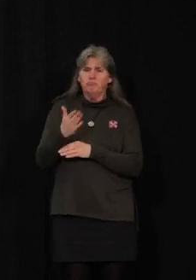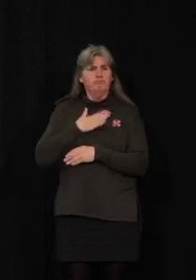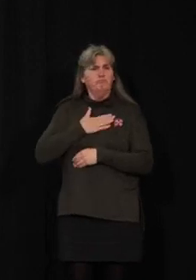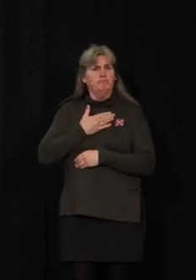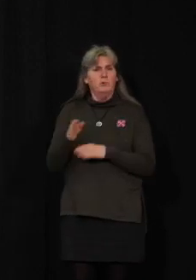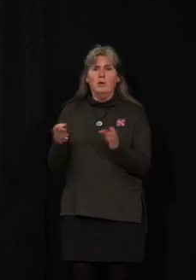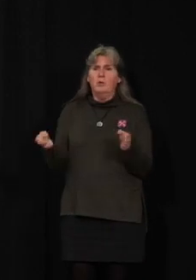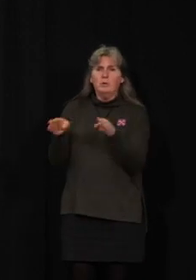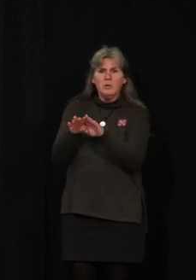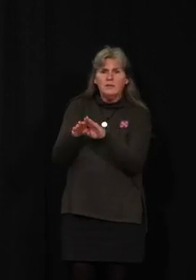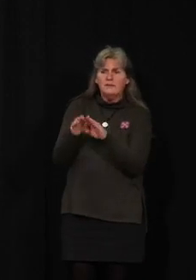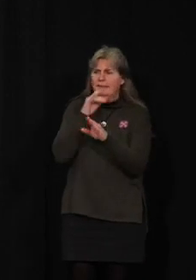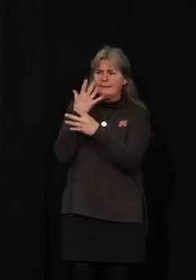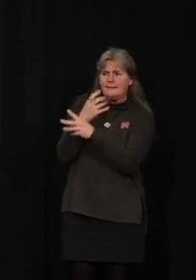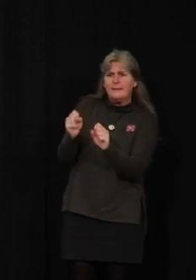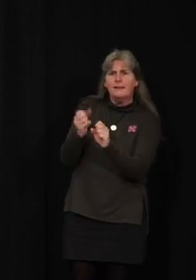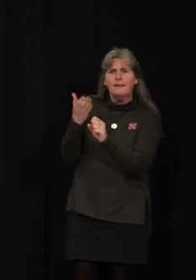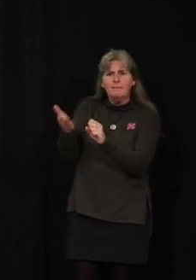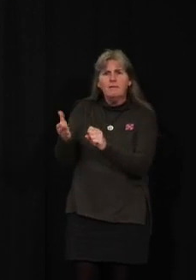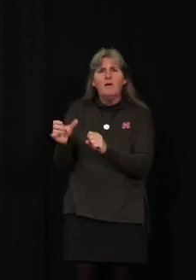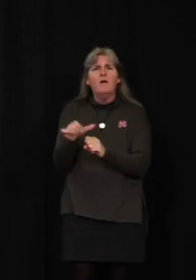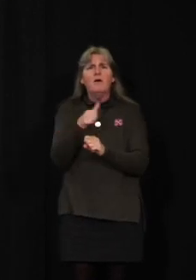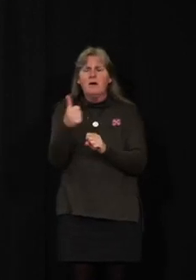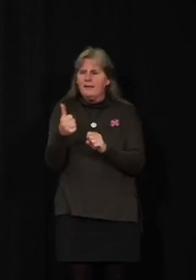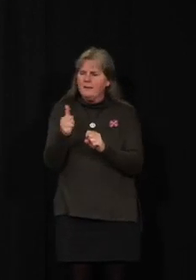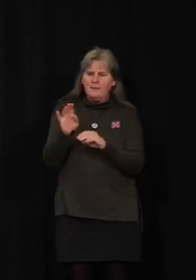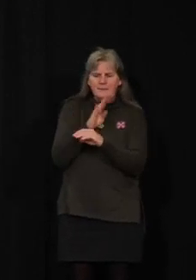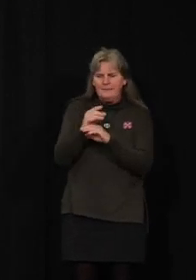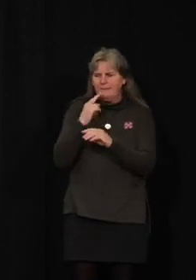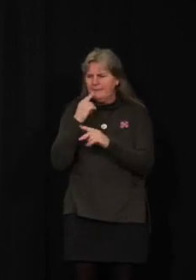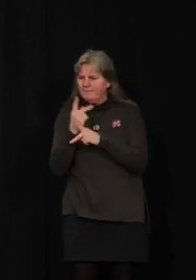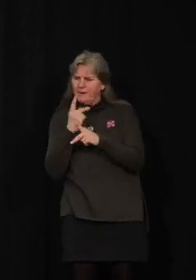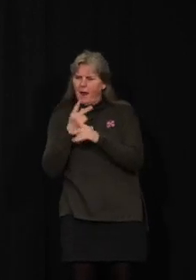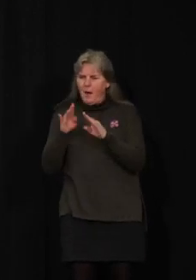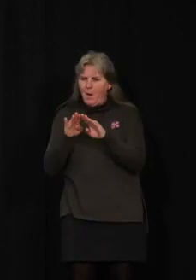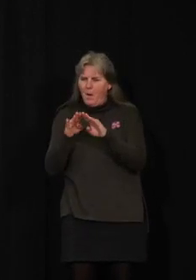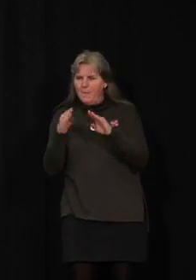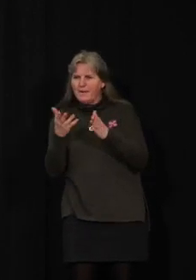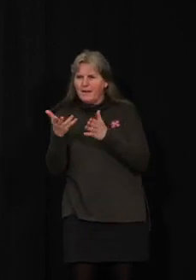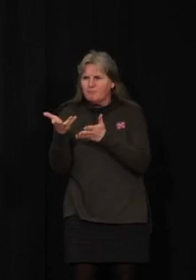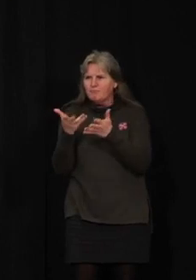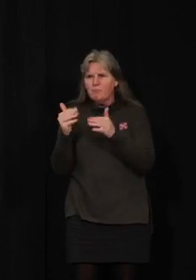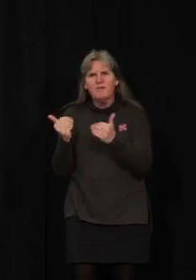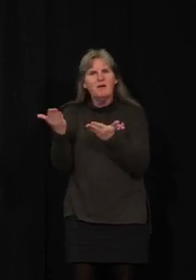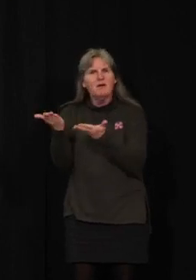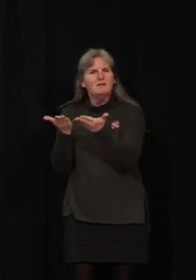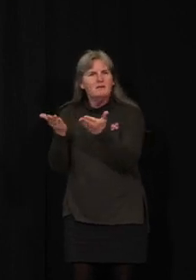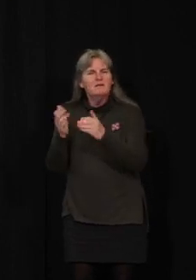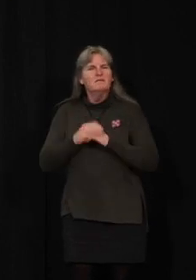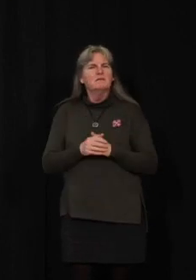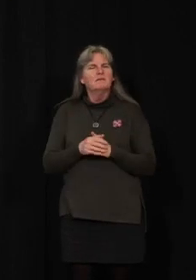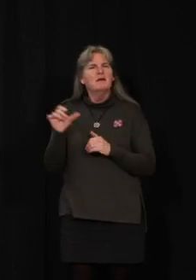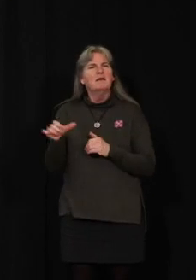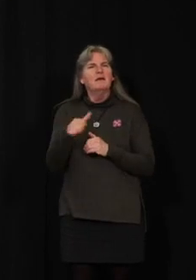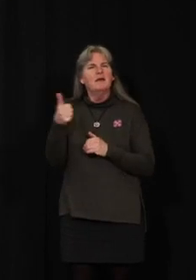put heavy measures in place to stay open. And most of all, actions taken y you, Yukoners, to keep us all